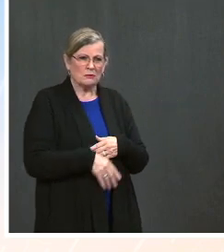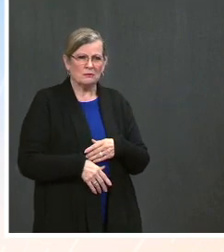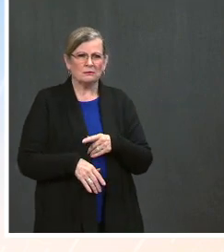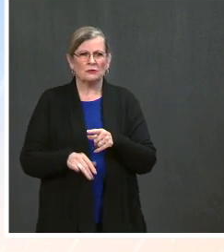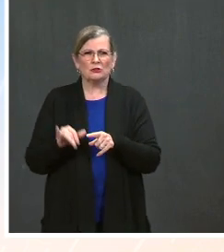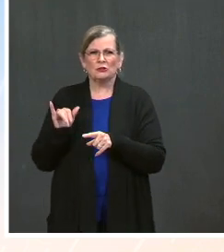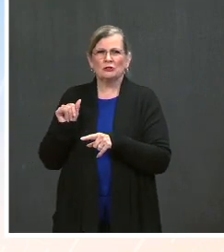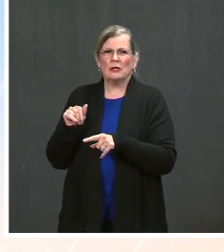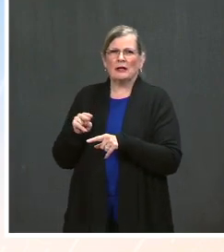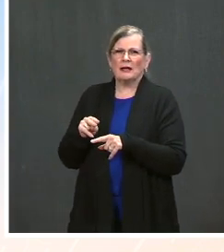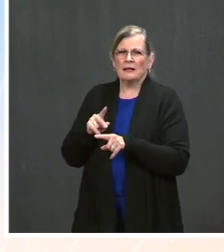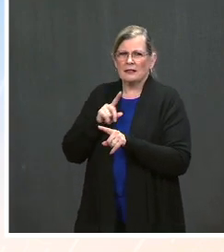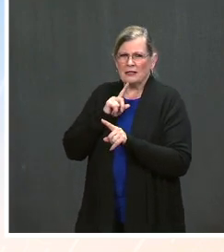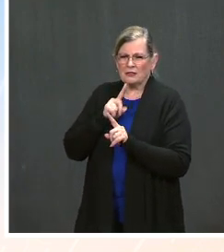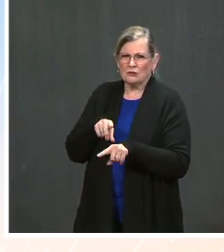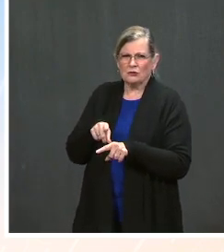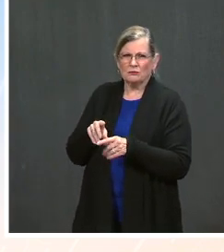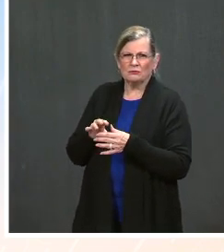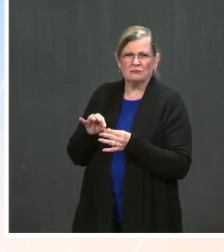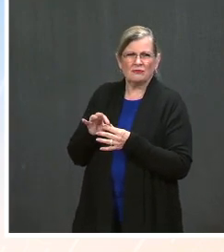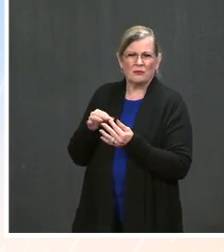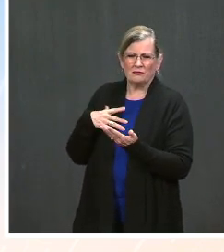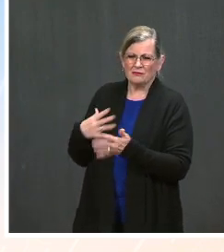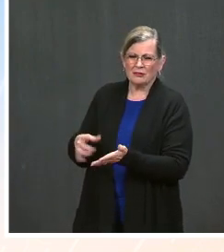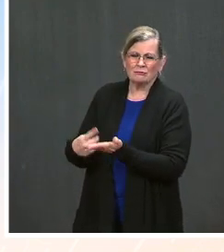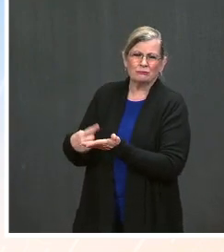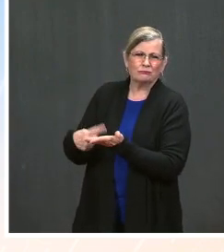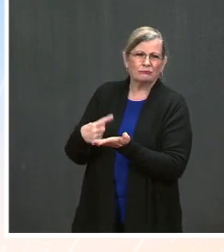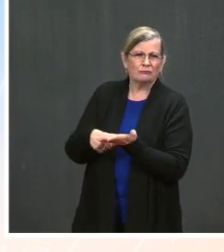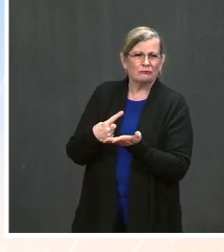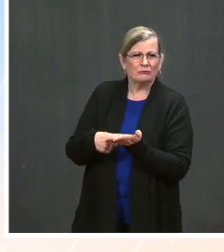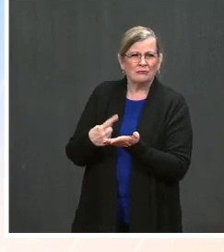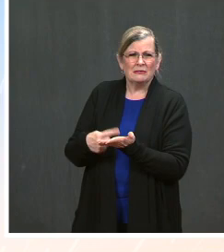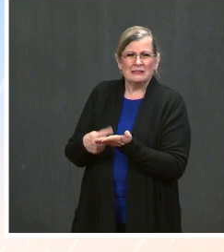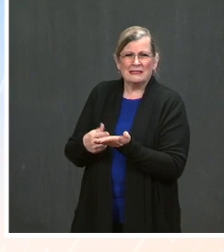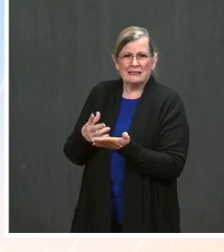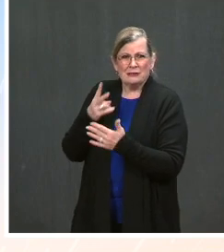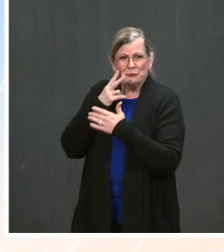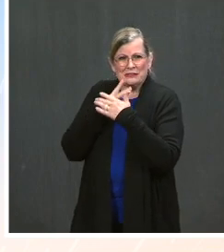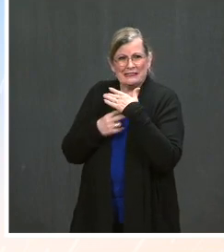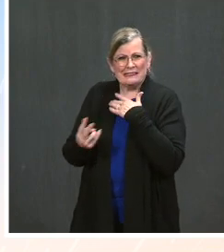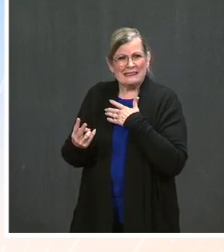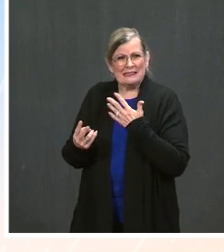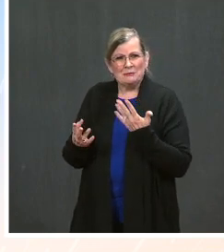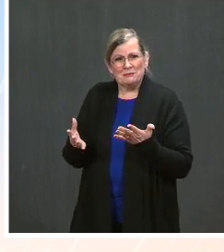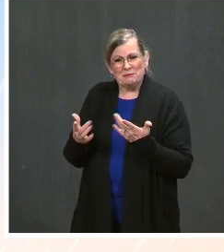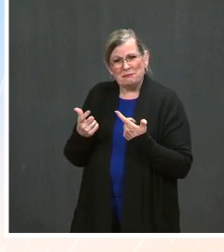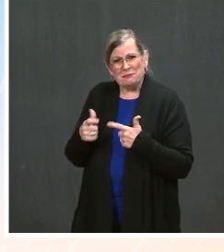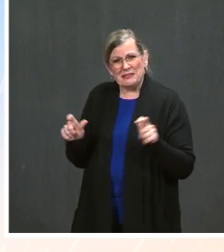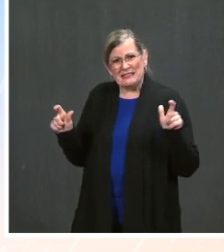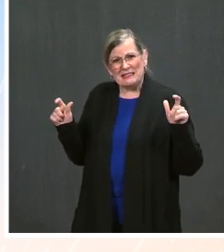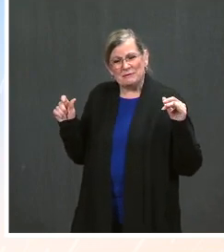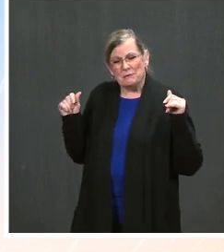or even venues where they're looking forward to having big ticket events, or soccer games --